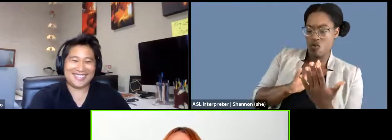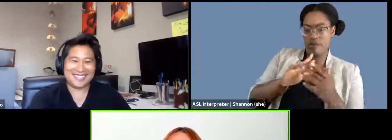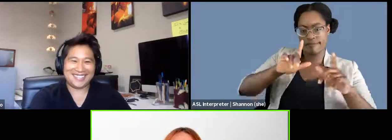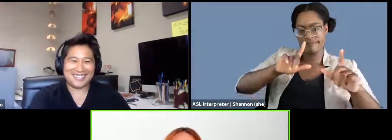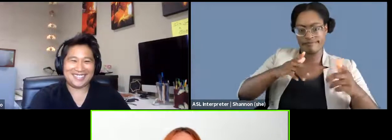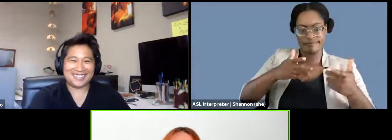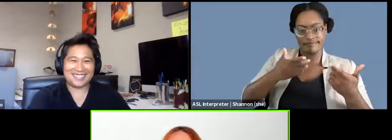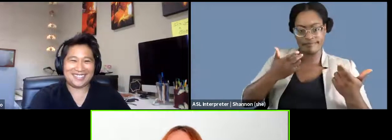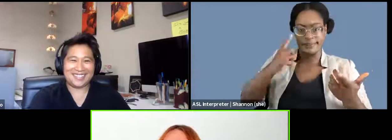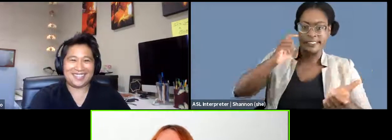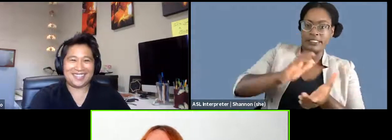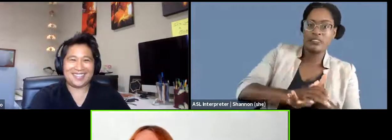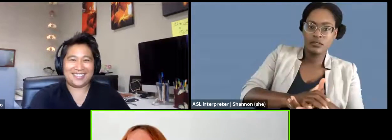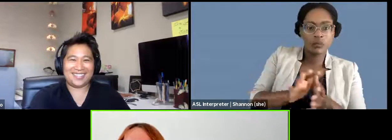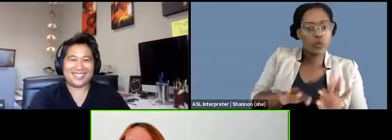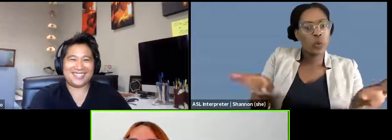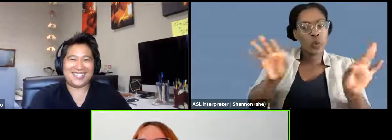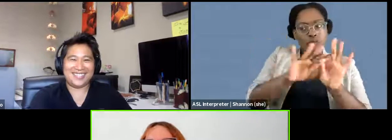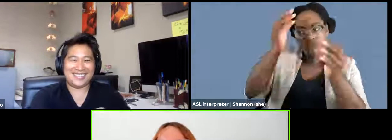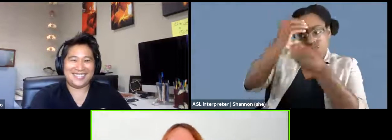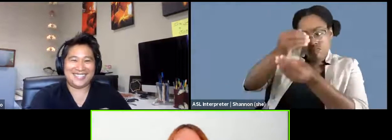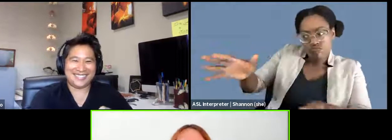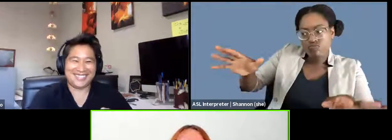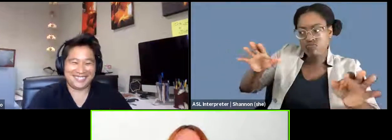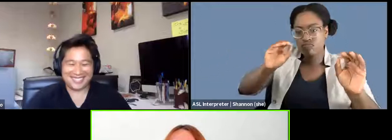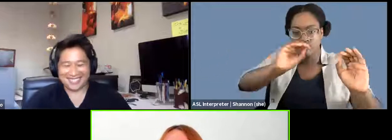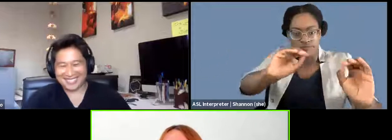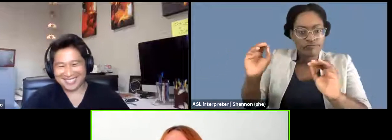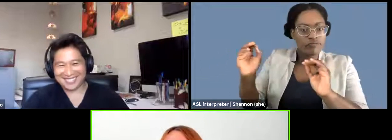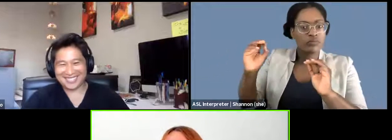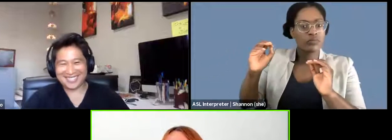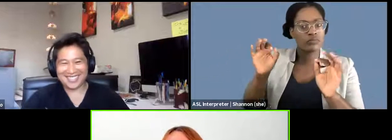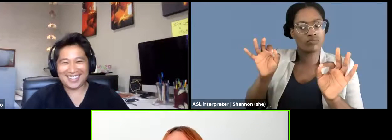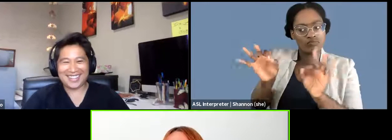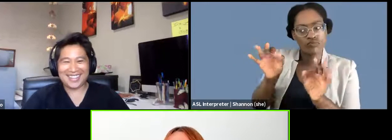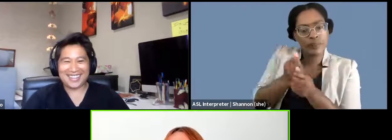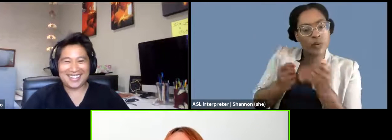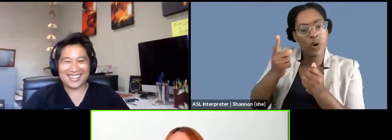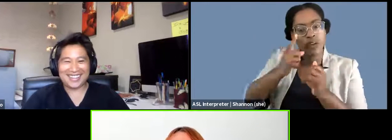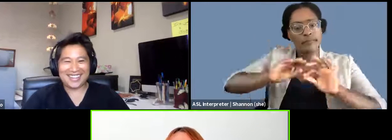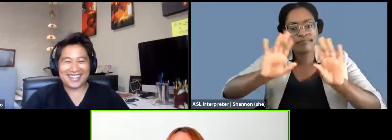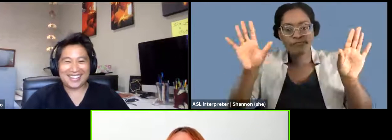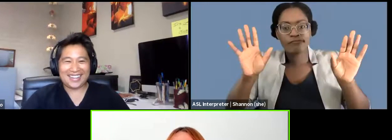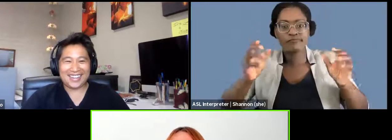‘Please thank TDo for her vulnerability! As her co-worker, she is an amazing advocate